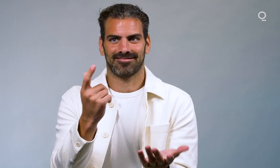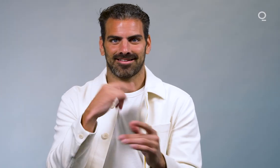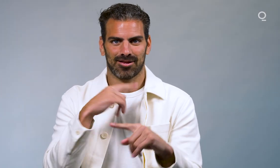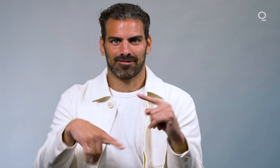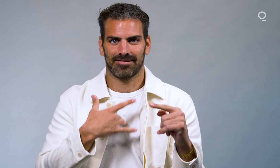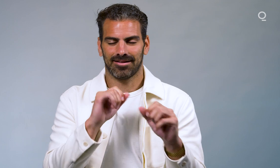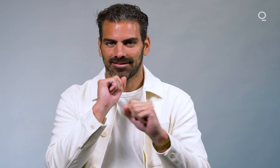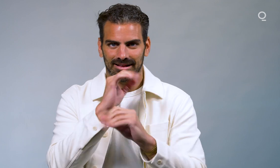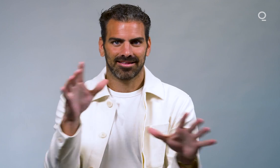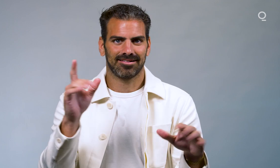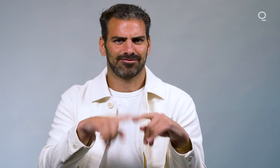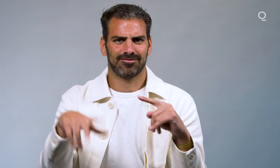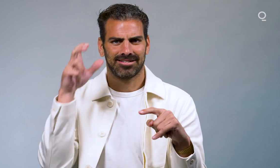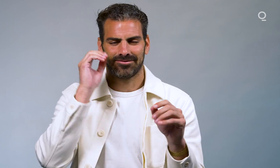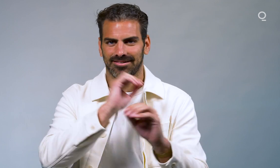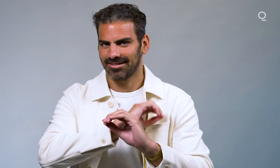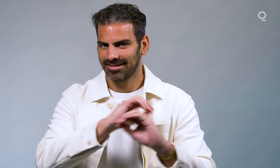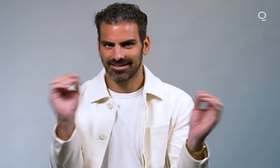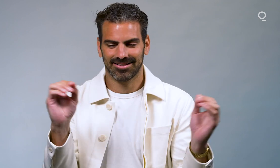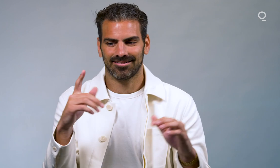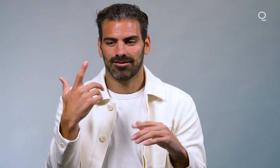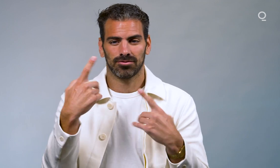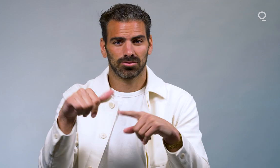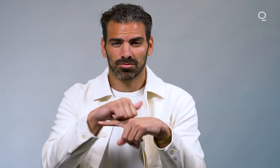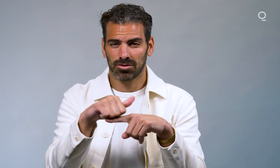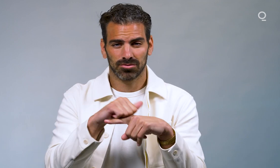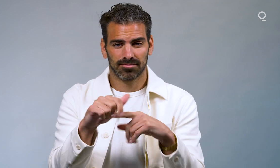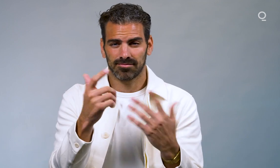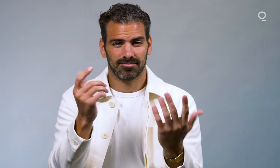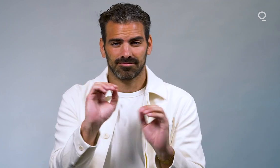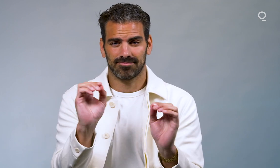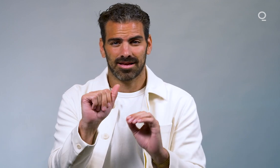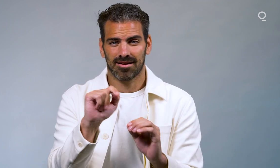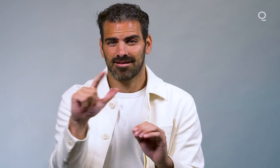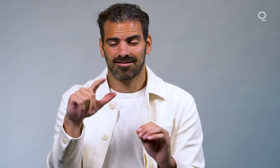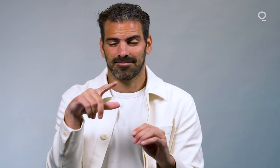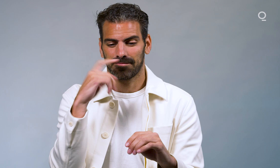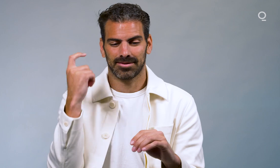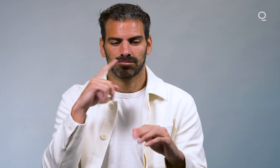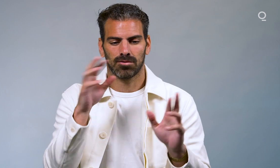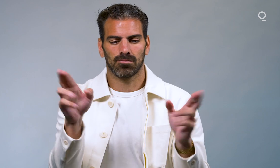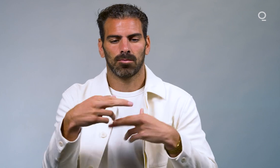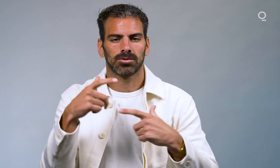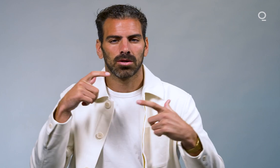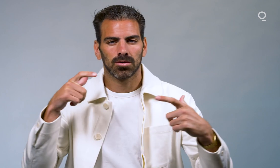if you're asking if I could feel the beat on set? I'll be honest. I couldn't hear or feel anything. So, our rehearsals were pretty interesting in that